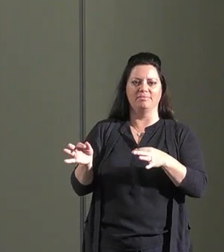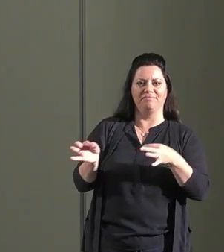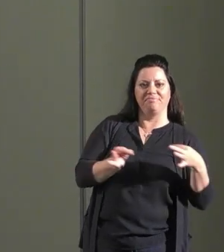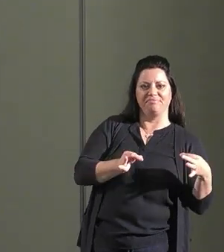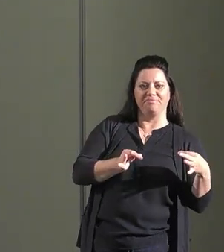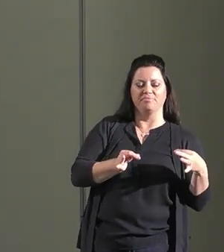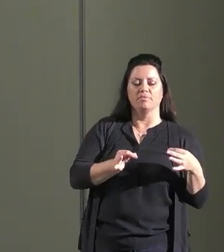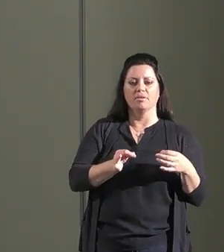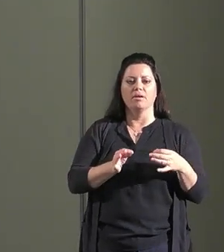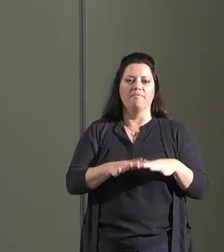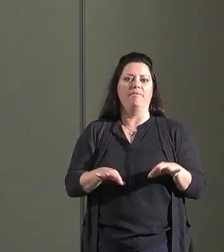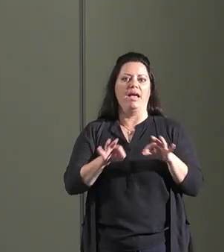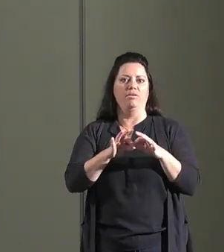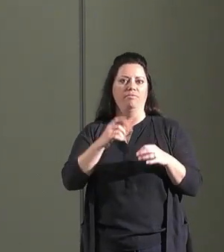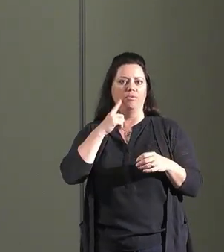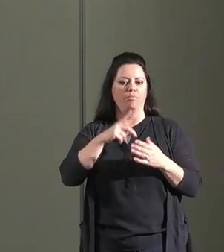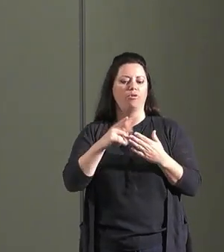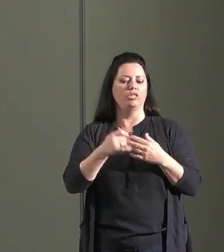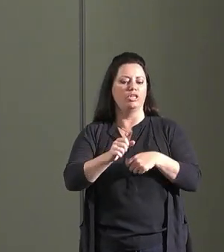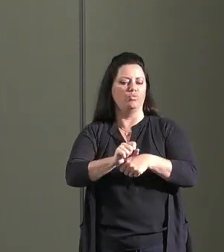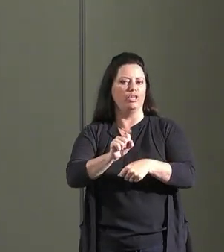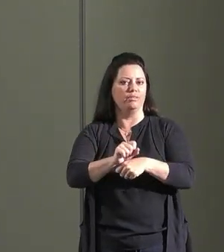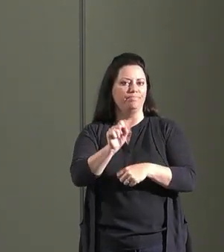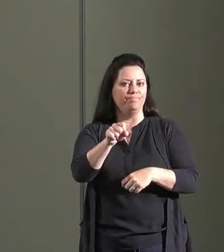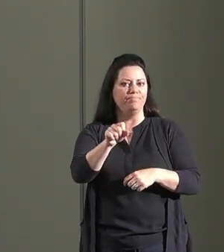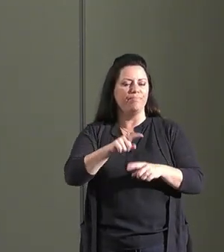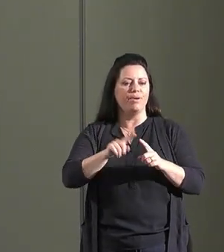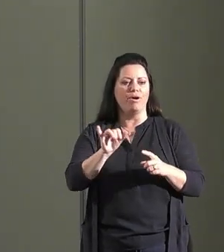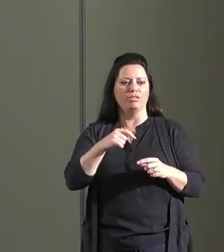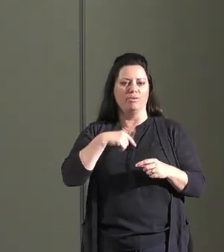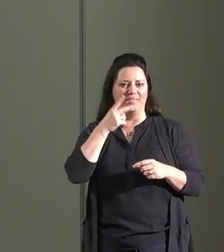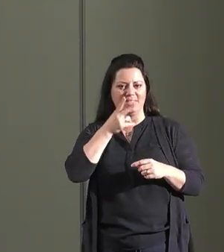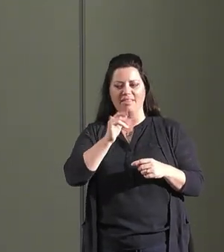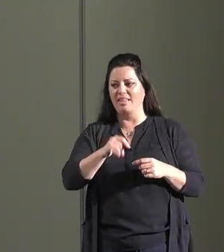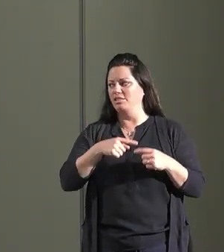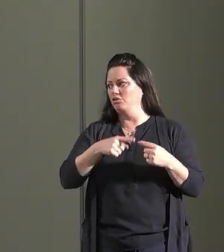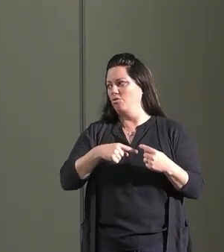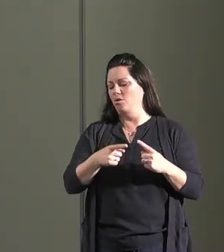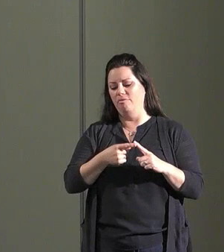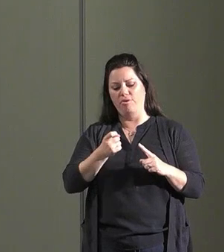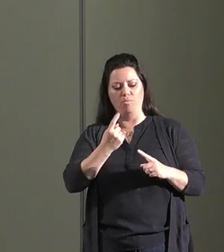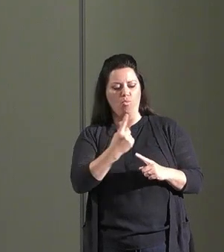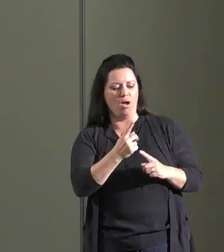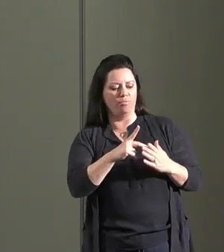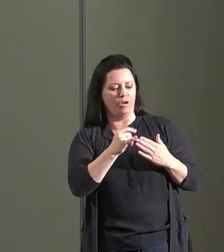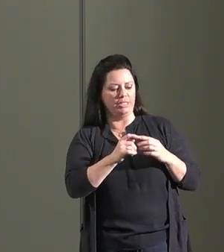project work. But what I've seen, it could be a struggle for one project team in an organization